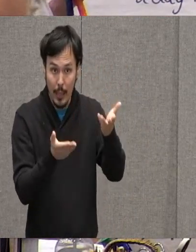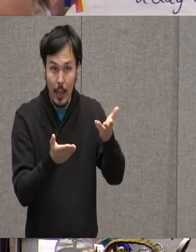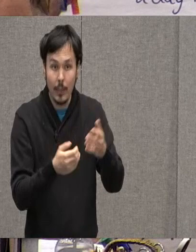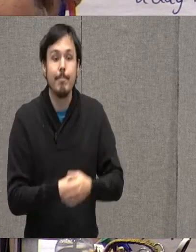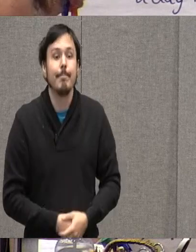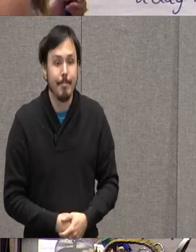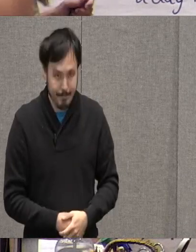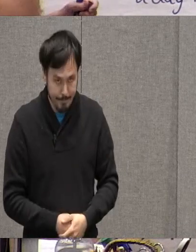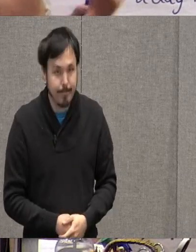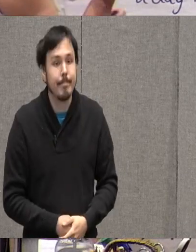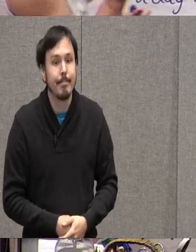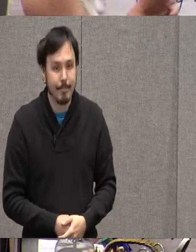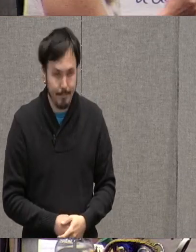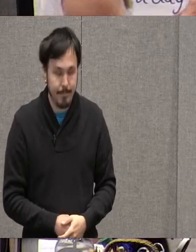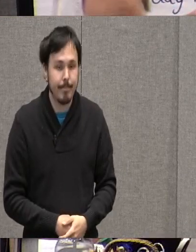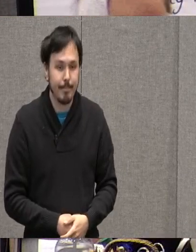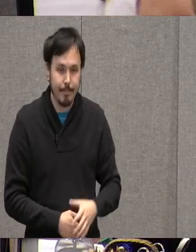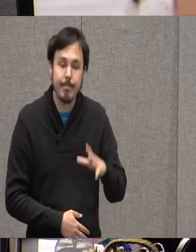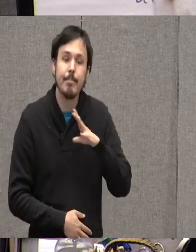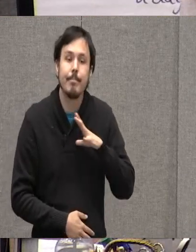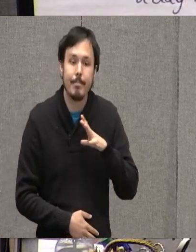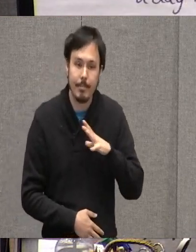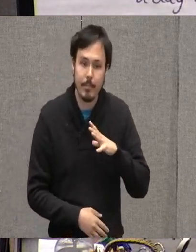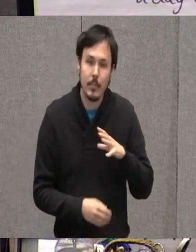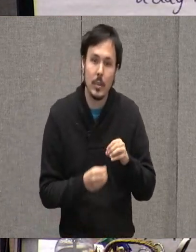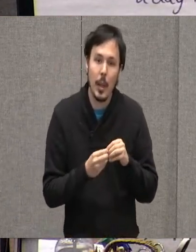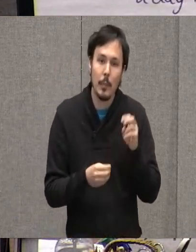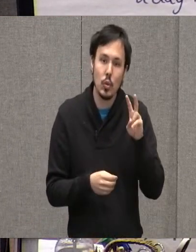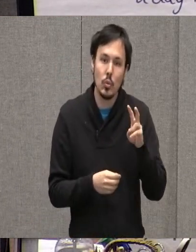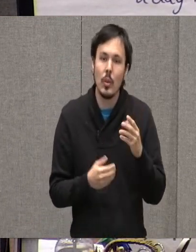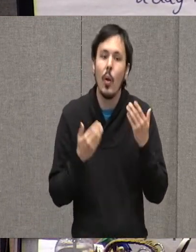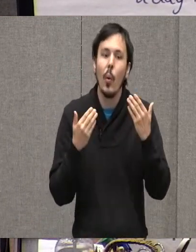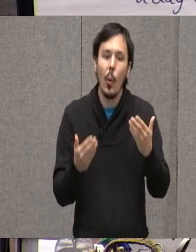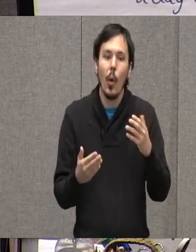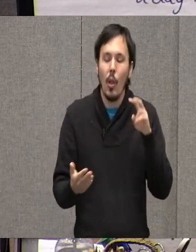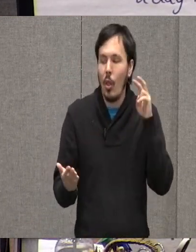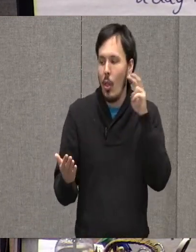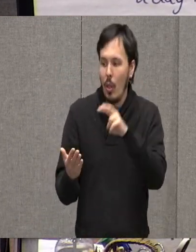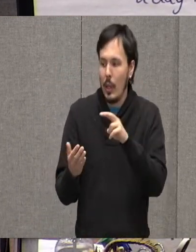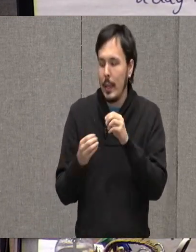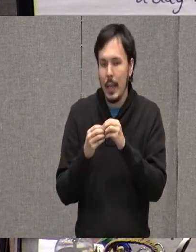Yeah, all right so we're okay on number two. Let's bring out number three.